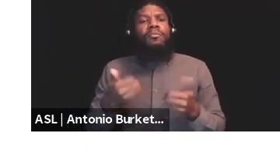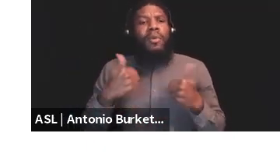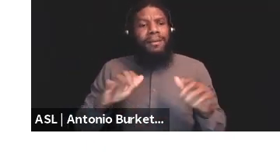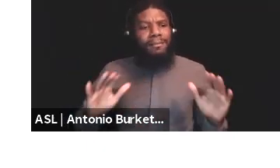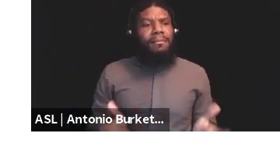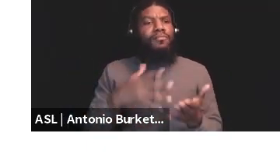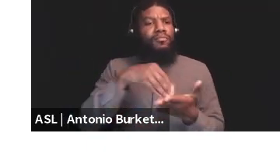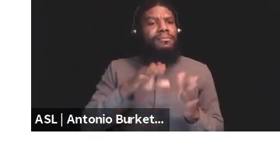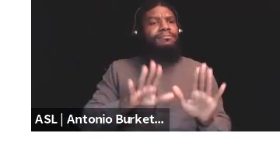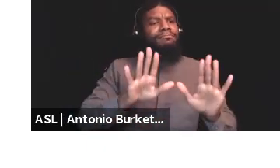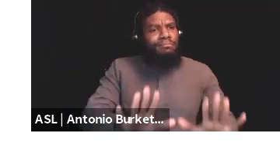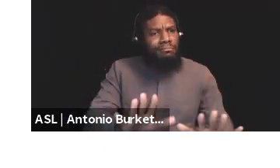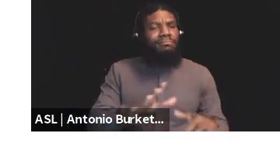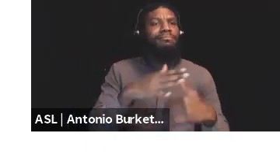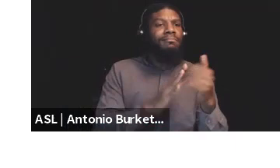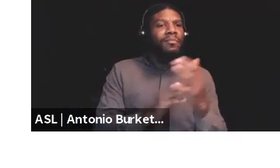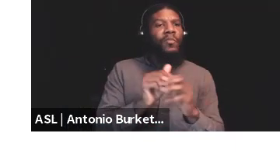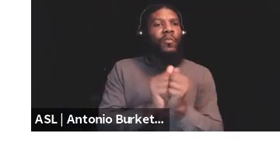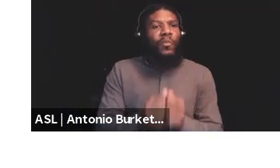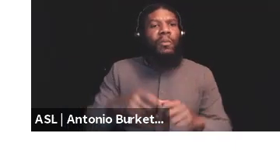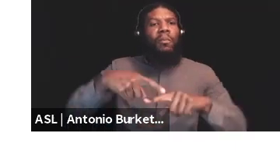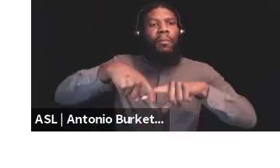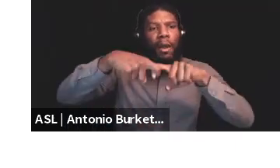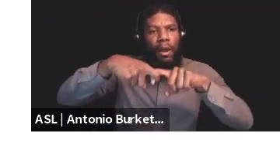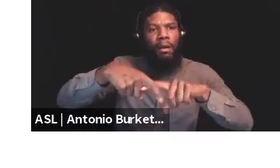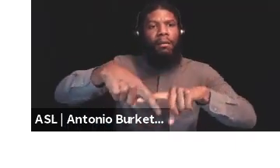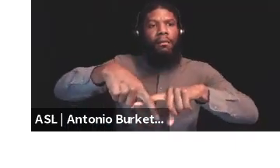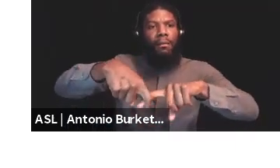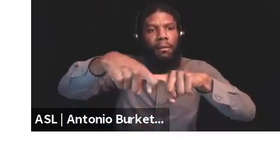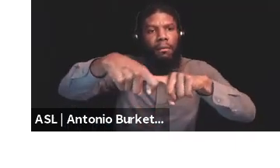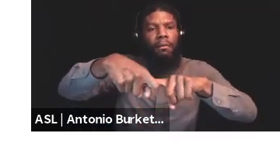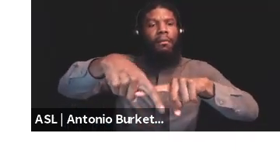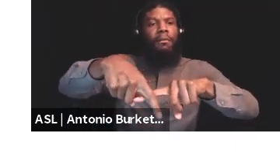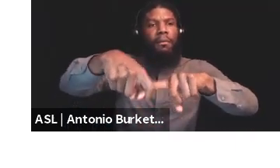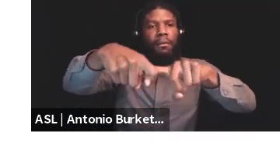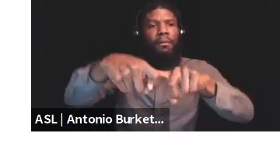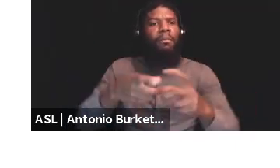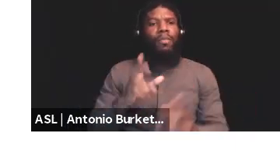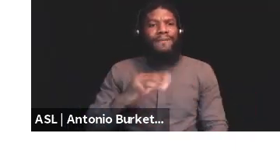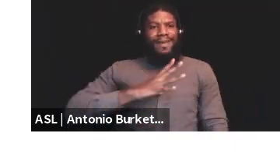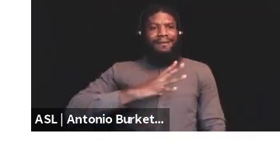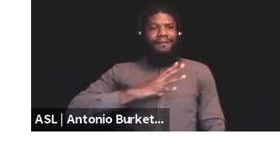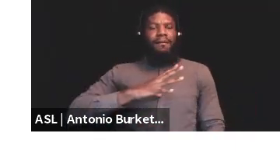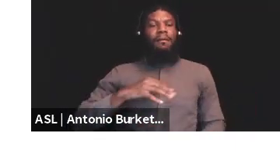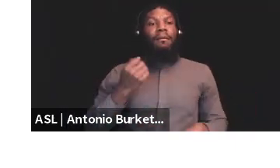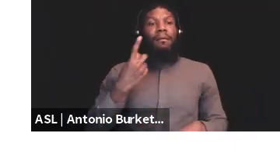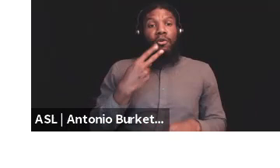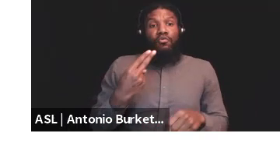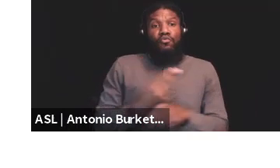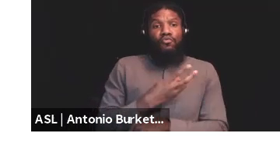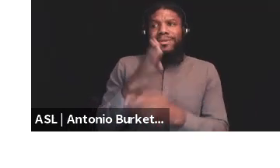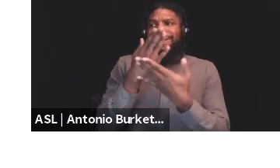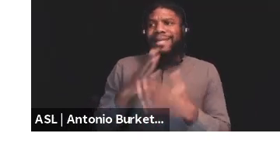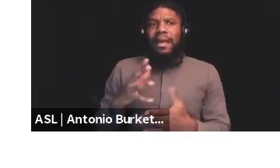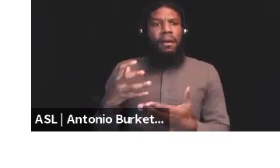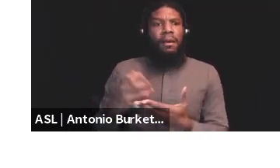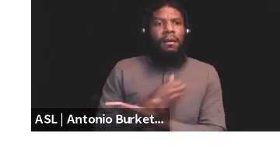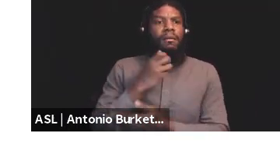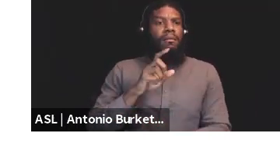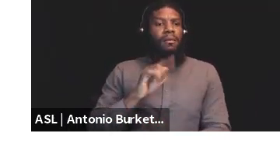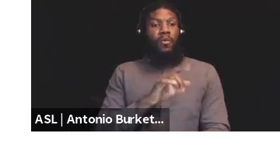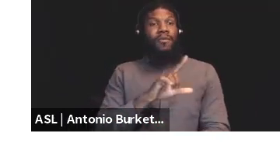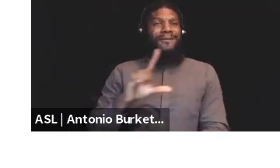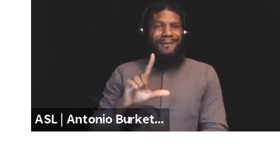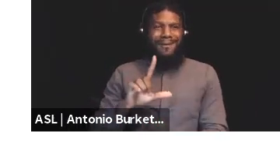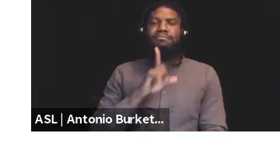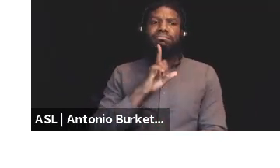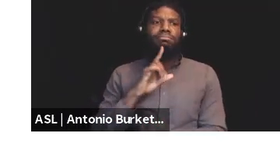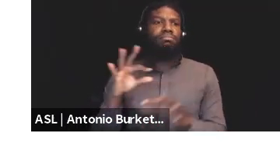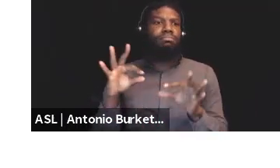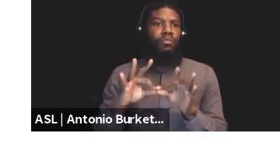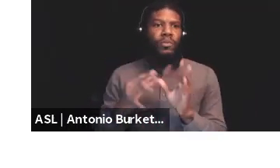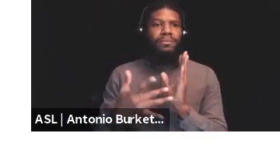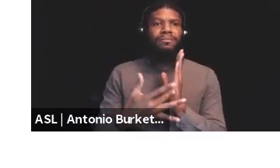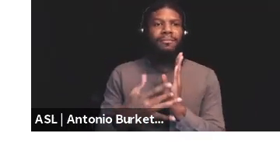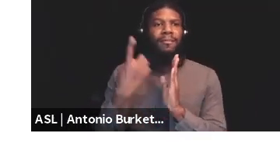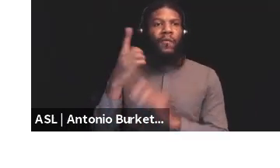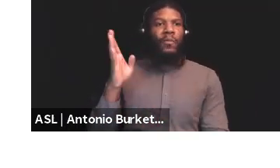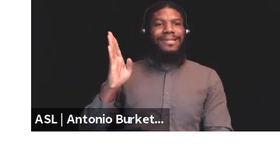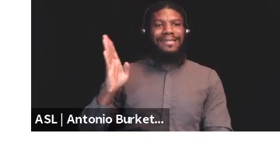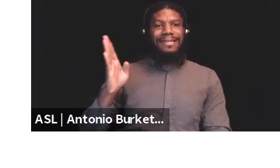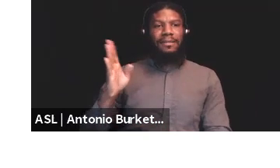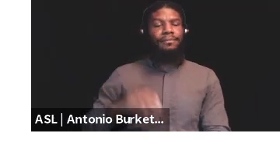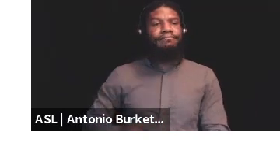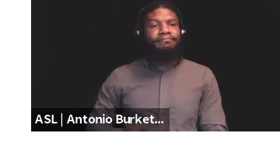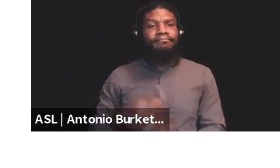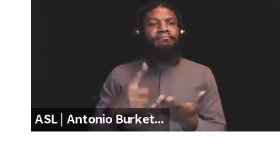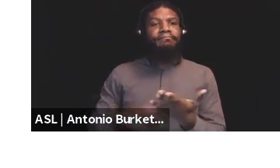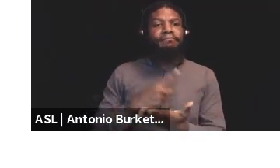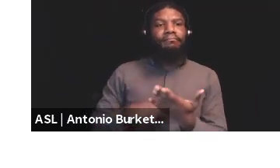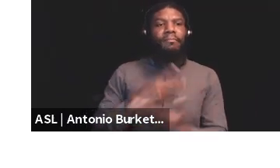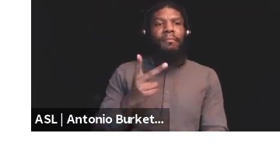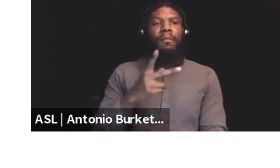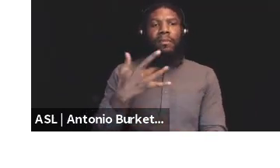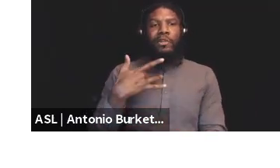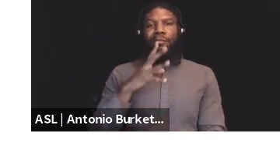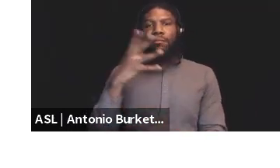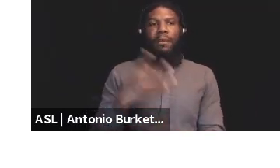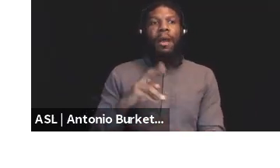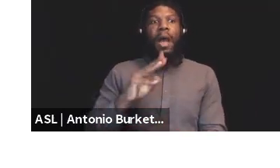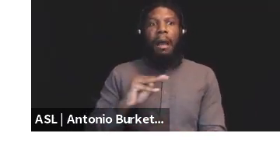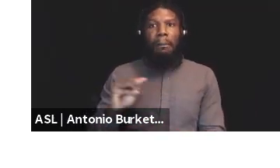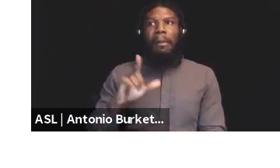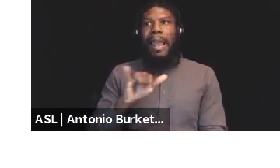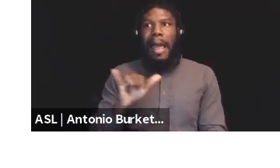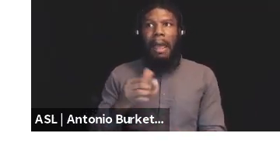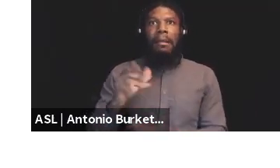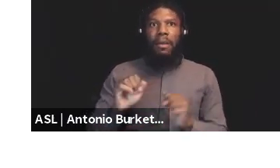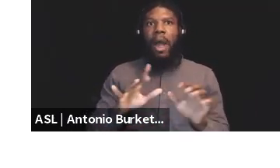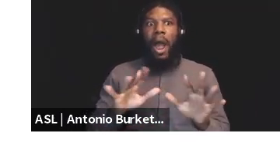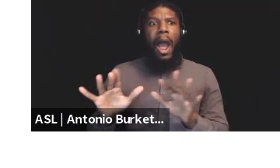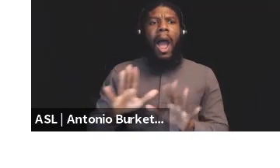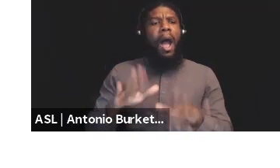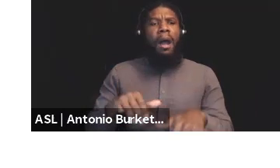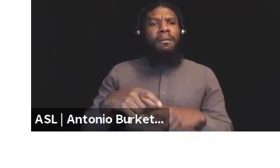with brief dialogue pauses. Another common bit of advice is to practice positioning your tongue